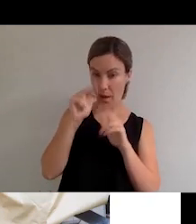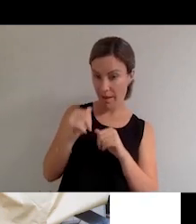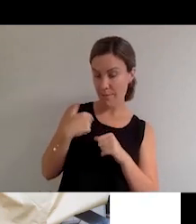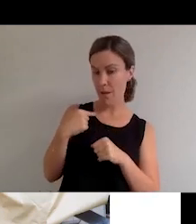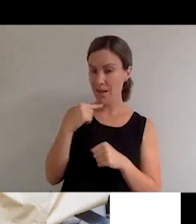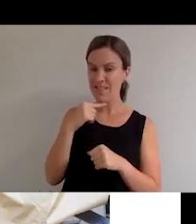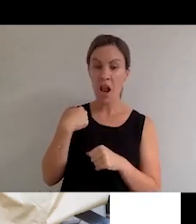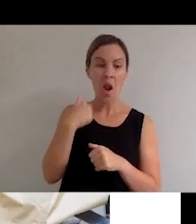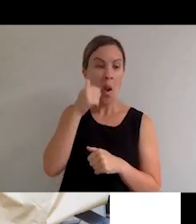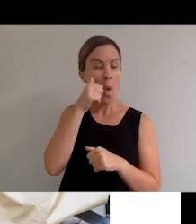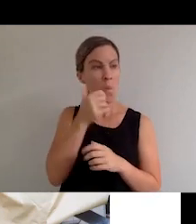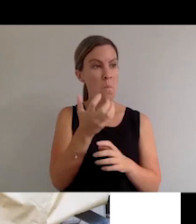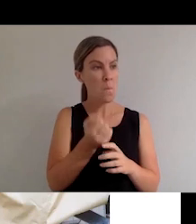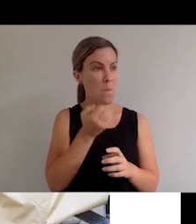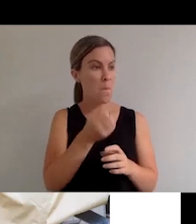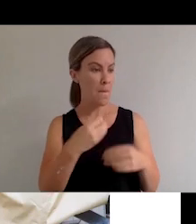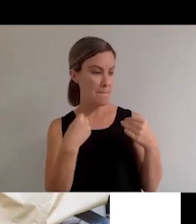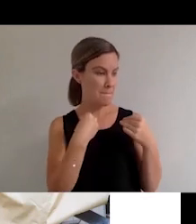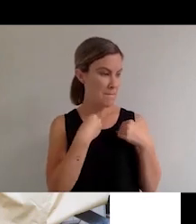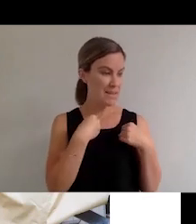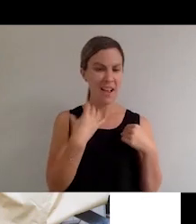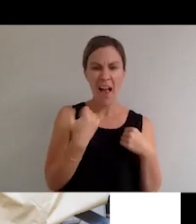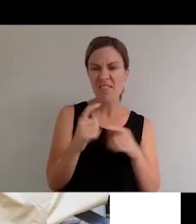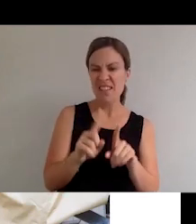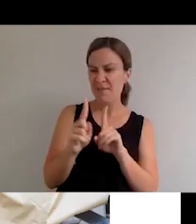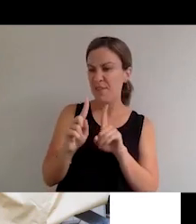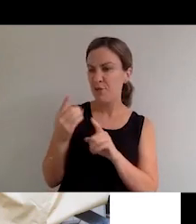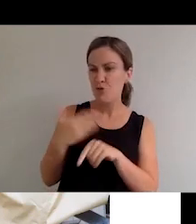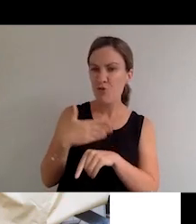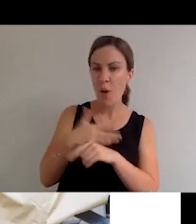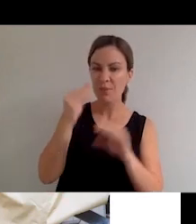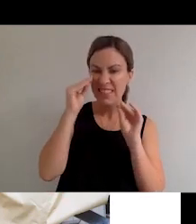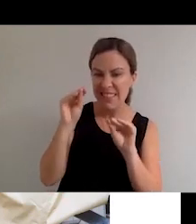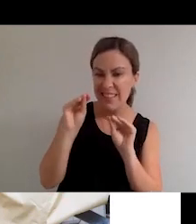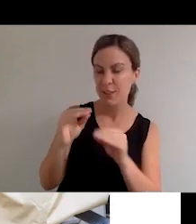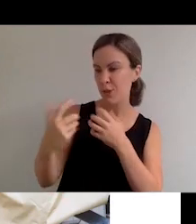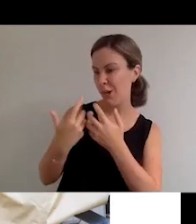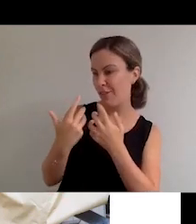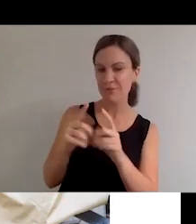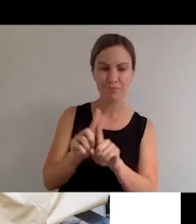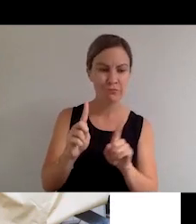could live off. I was doing other thing, like teaching at university - like we all do - have other offshoots. I was happy with the